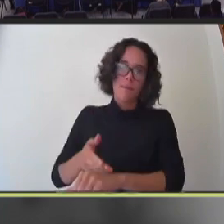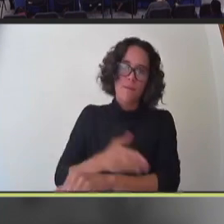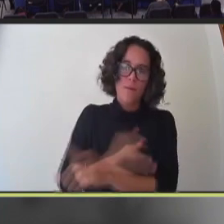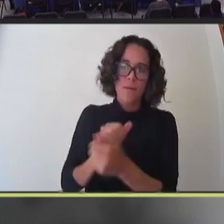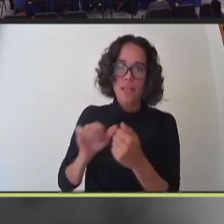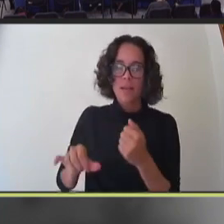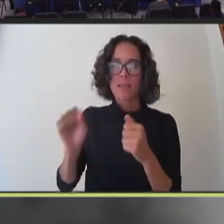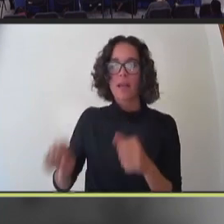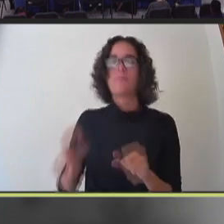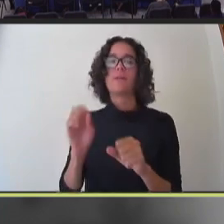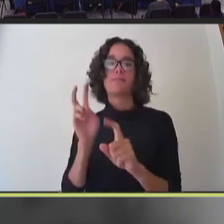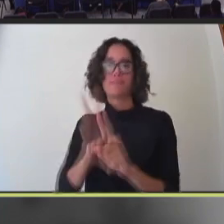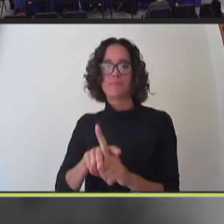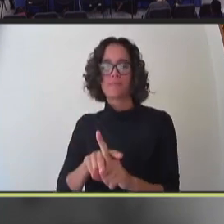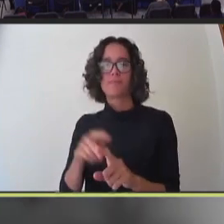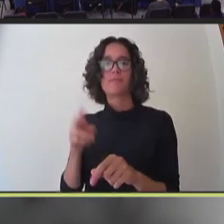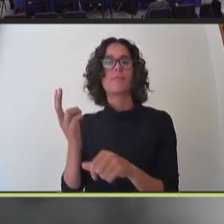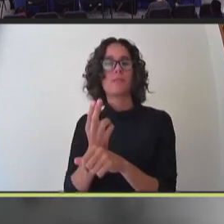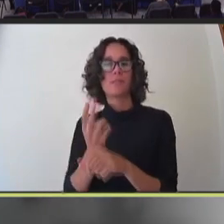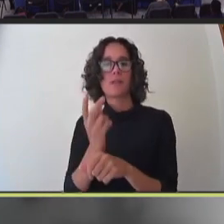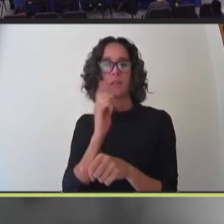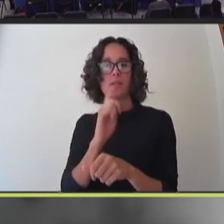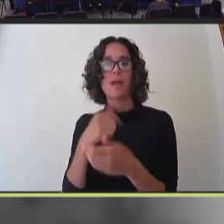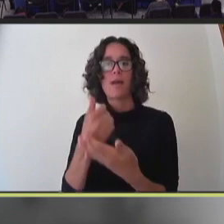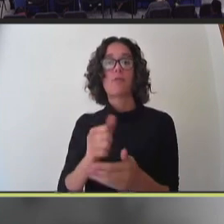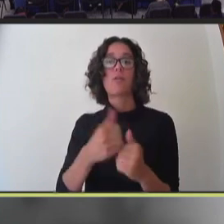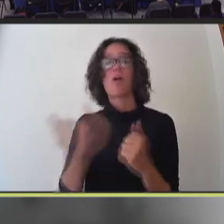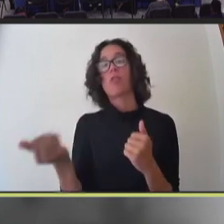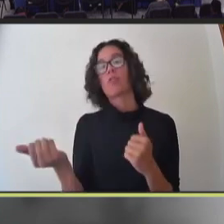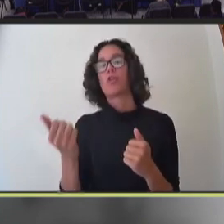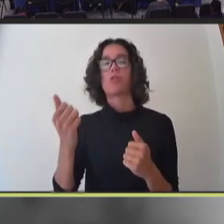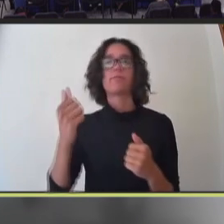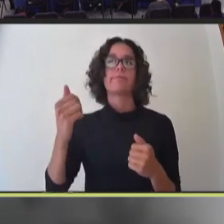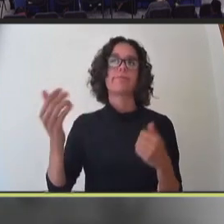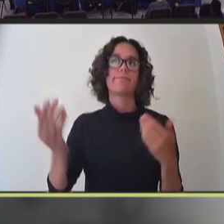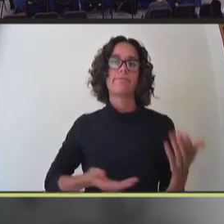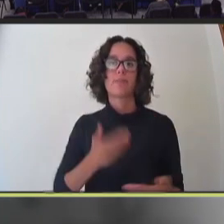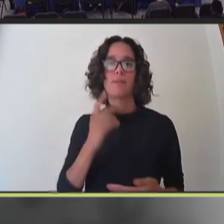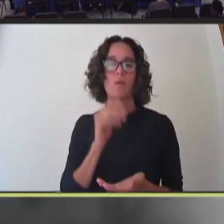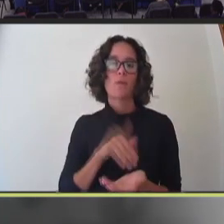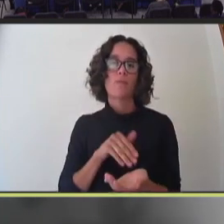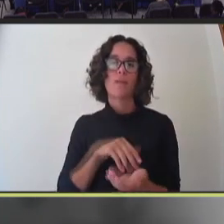with other multi-jurisdictional provider onboarding. Next slide.